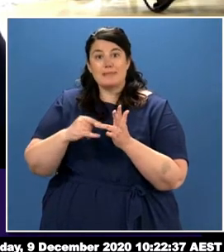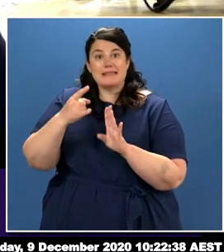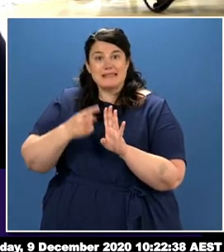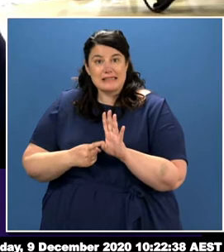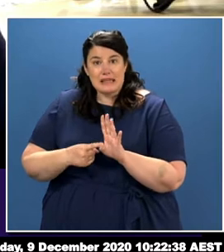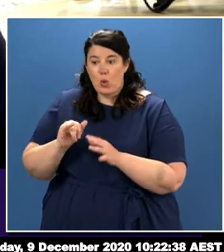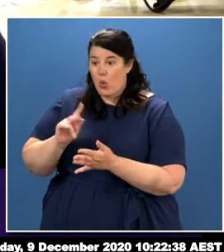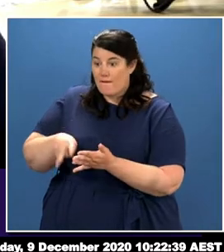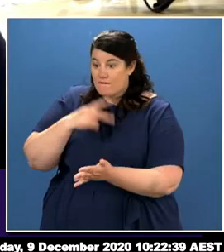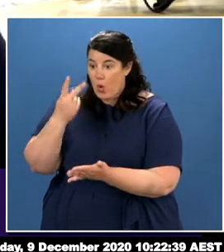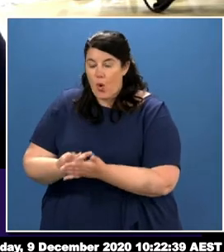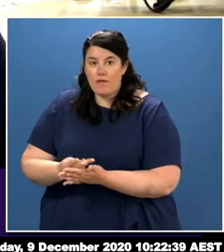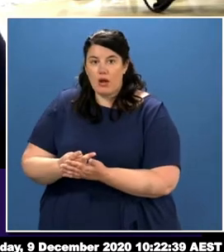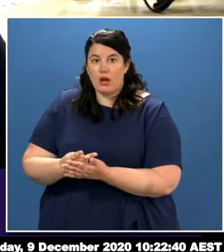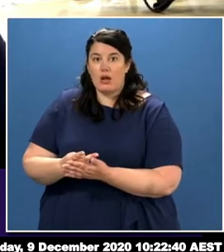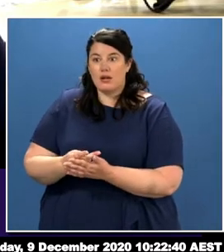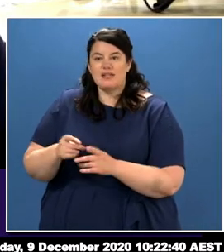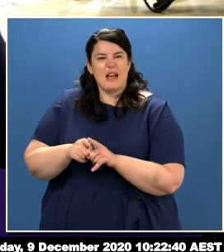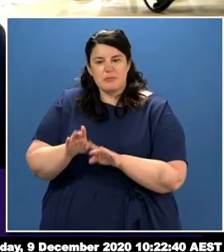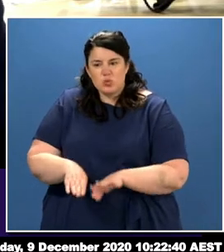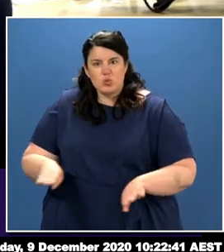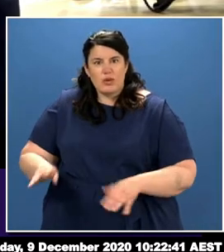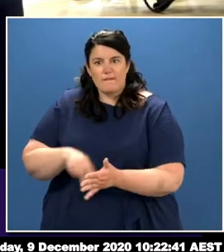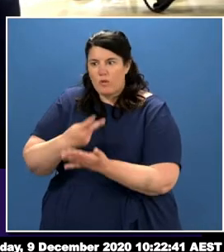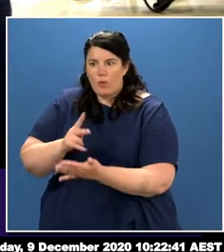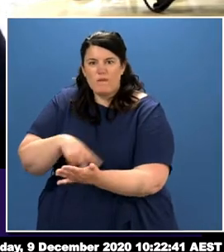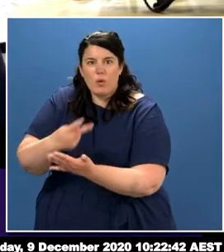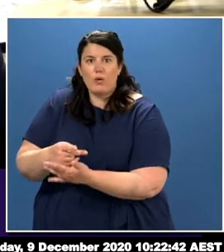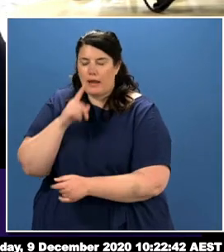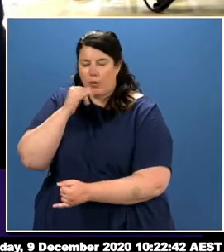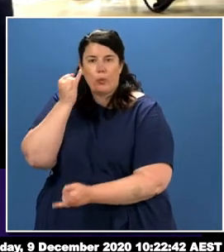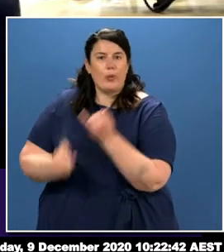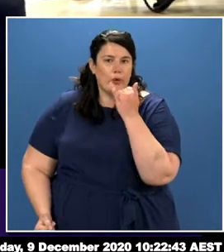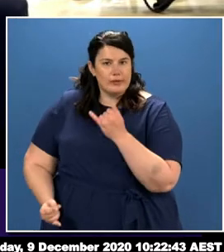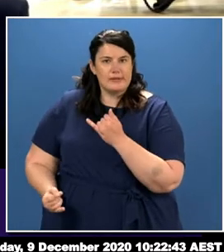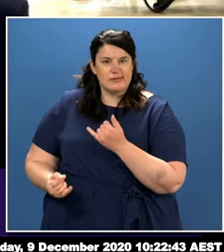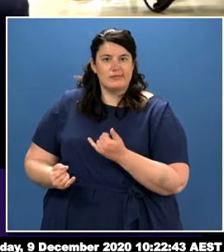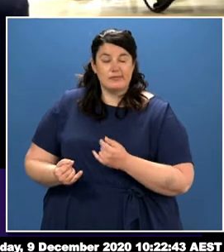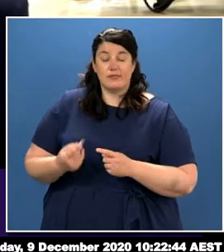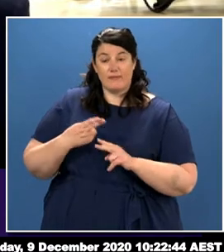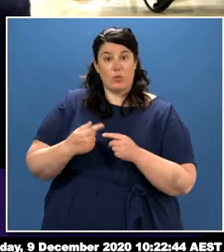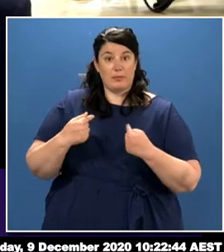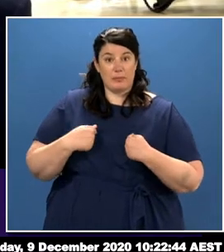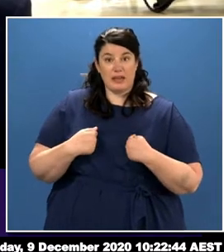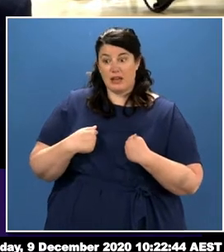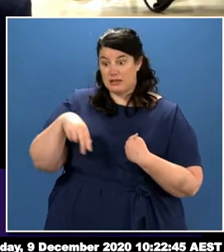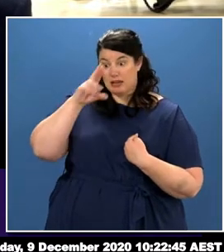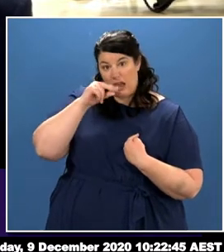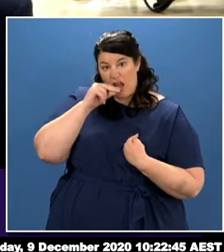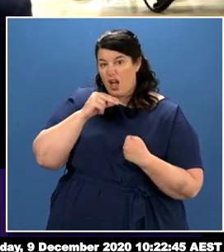like falling over, as happens to children. So normally, and as was the case with me, it progressed quite slowly